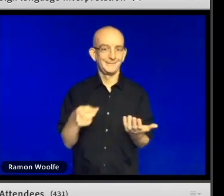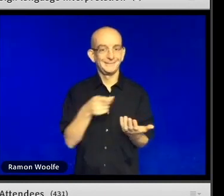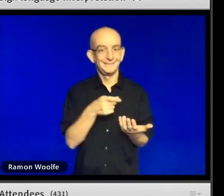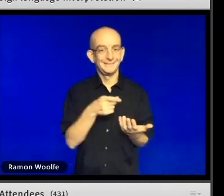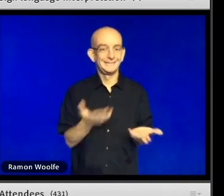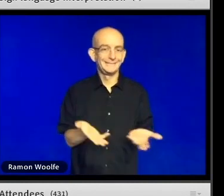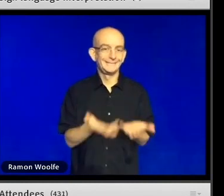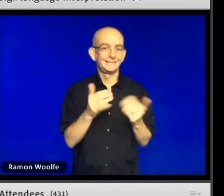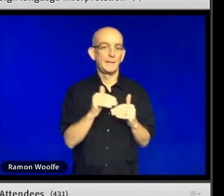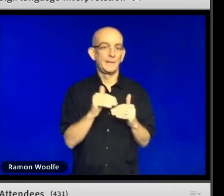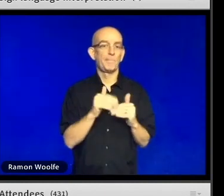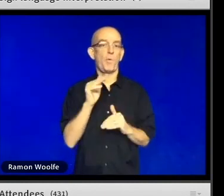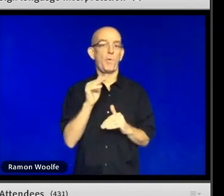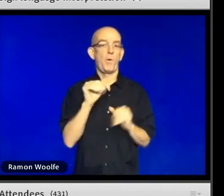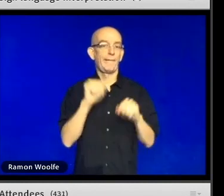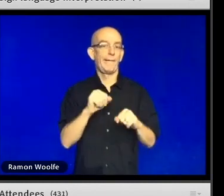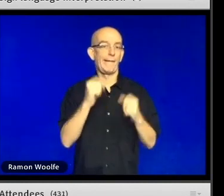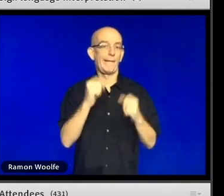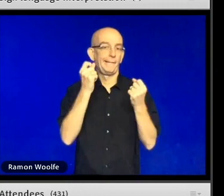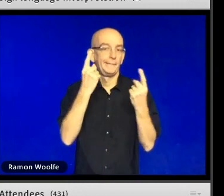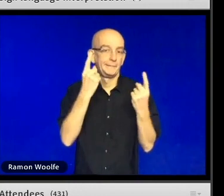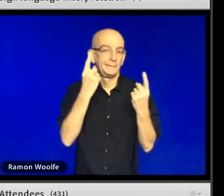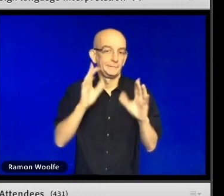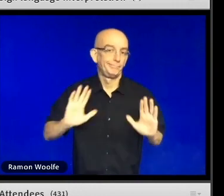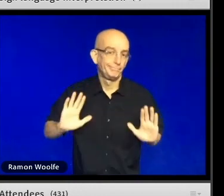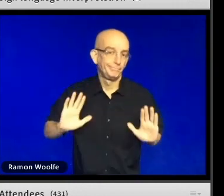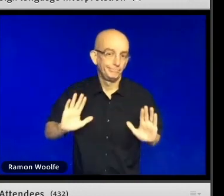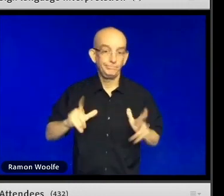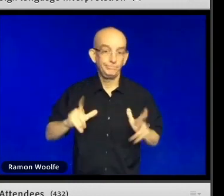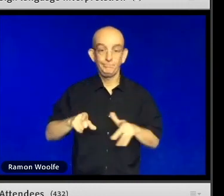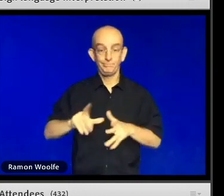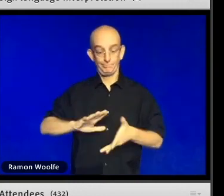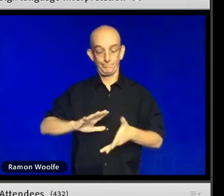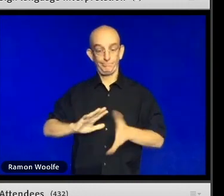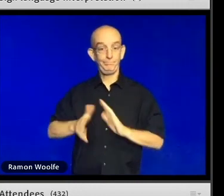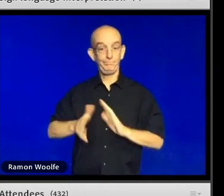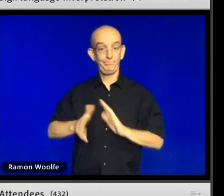are educate the, but some of these signs are basic and I think that some people will be